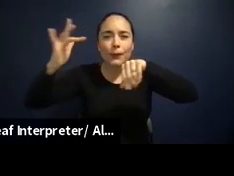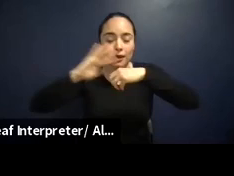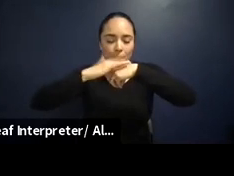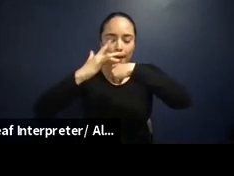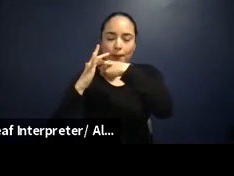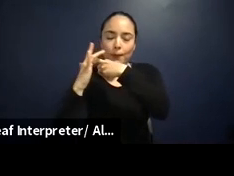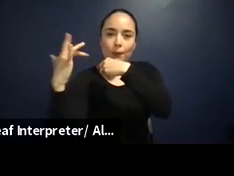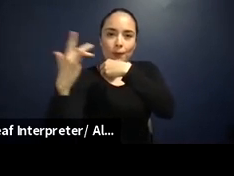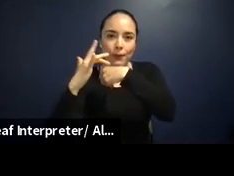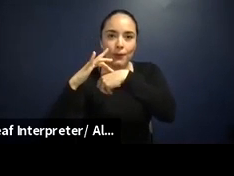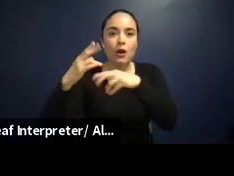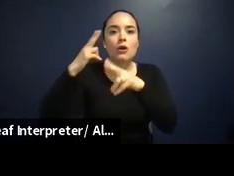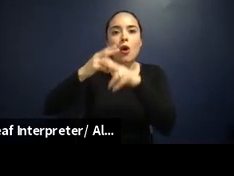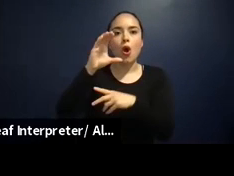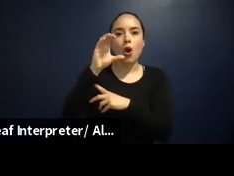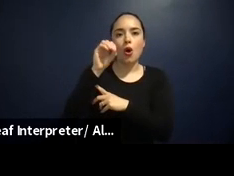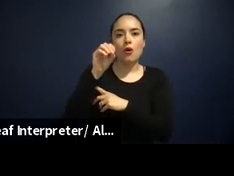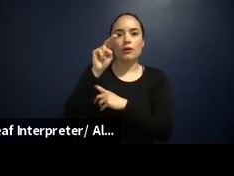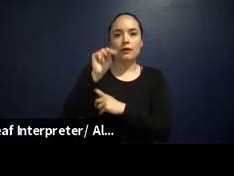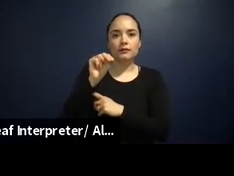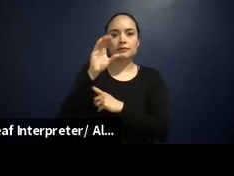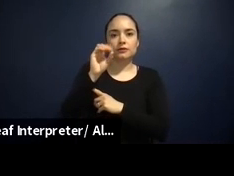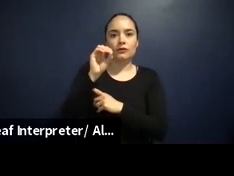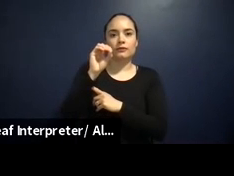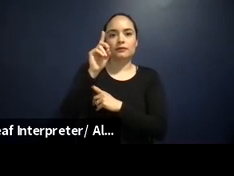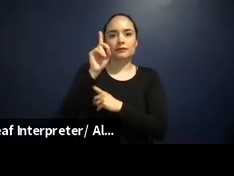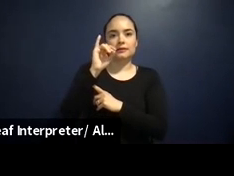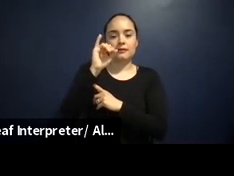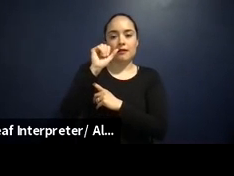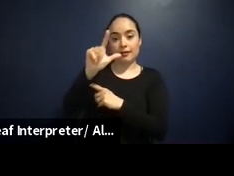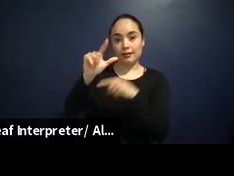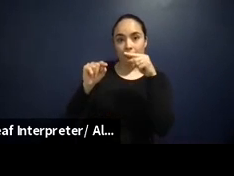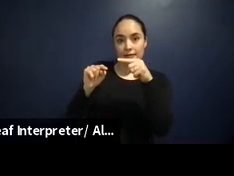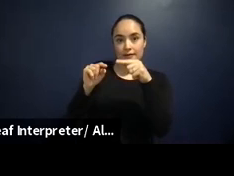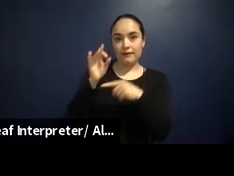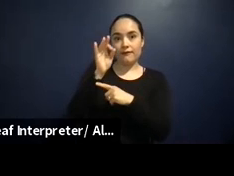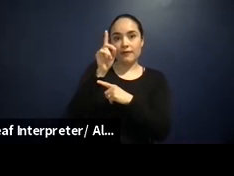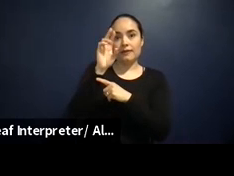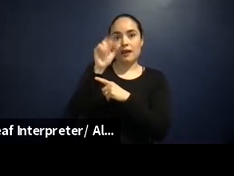same thing if you were to break a pop bottle, you could see that kind of feature. So it's just,